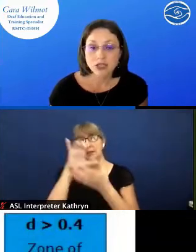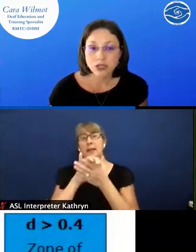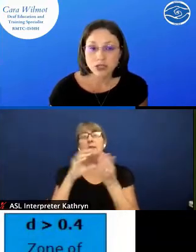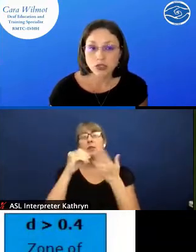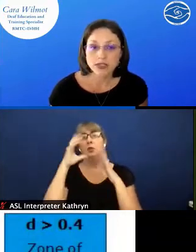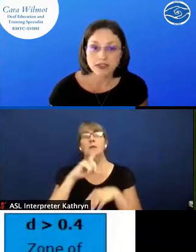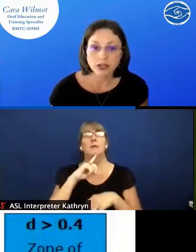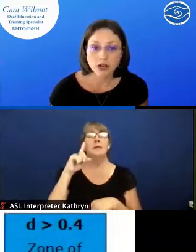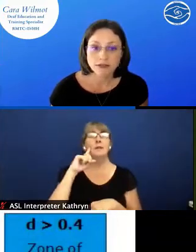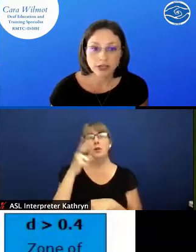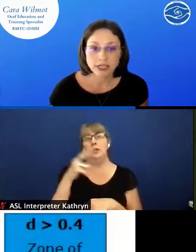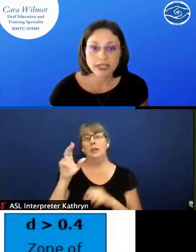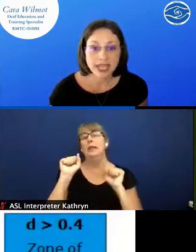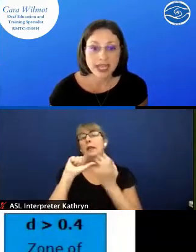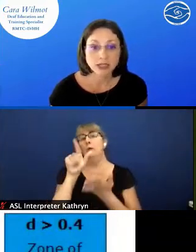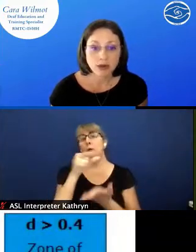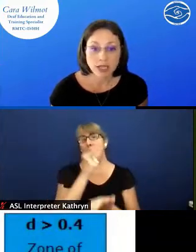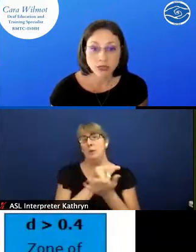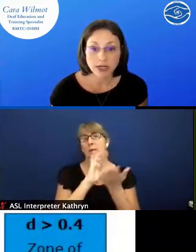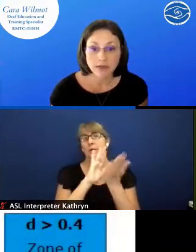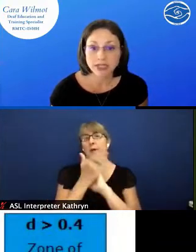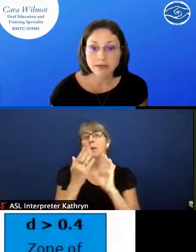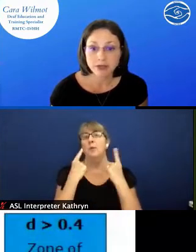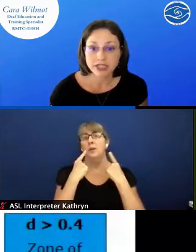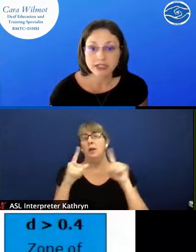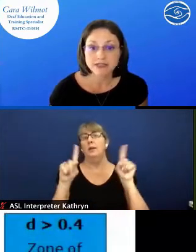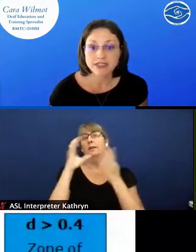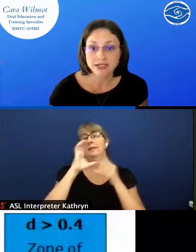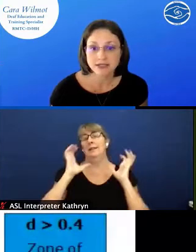students who are deaf and hard of hearing, can graduate and become productive citizens.